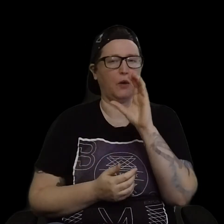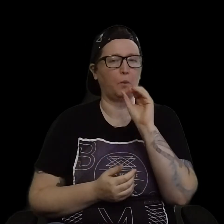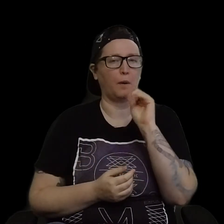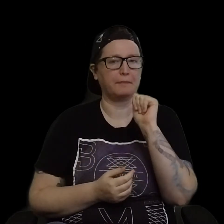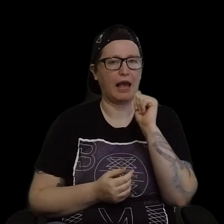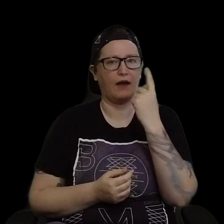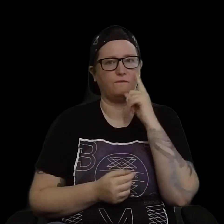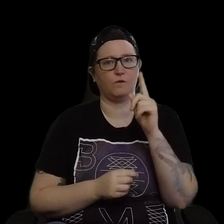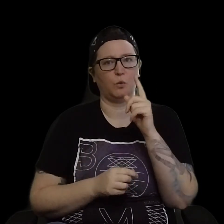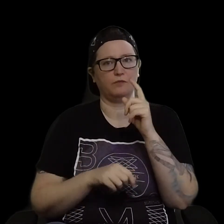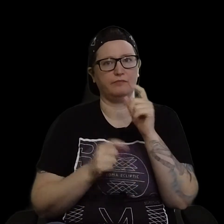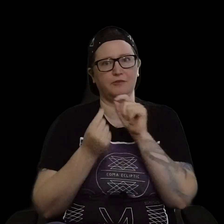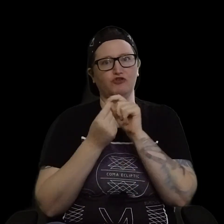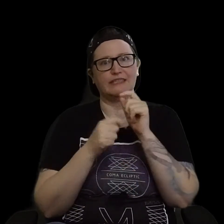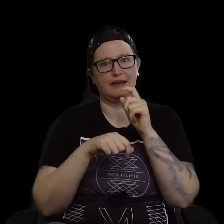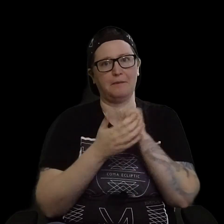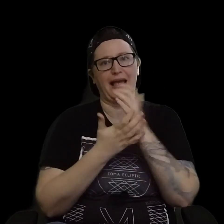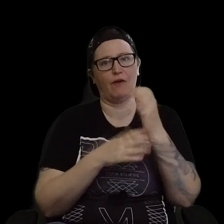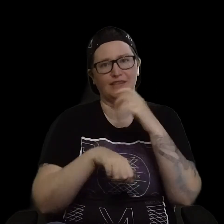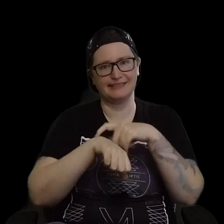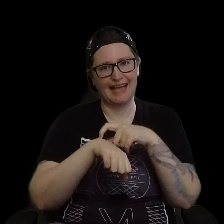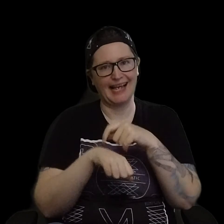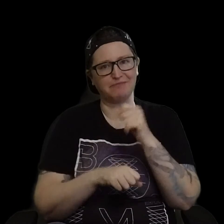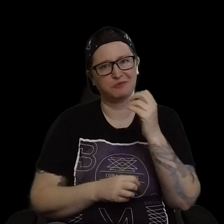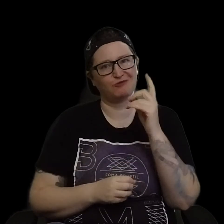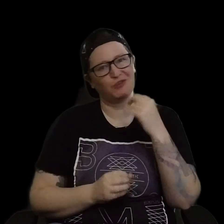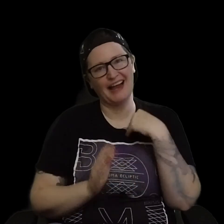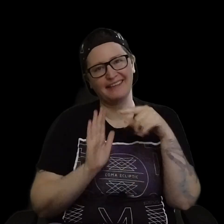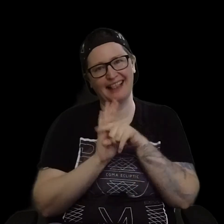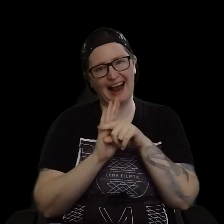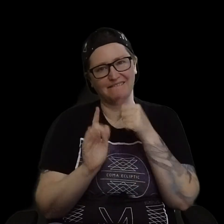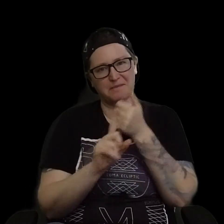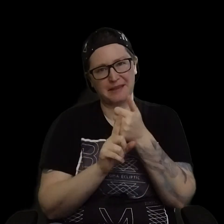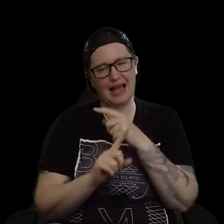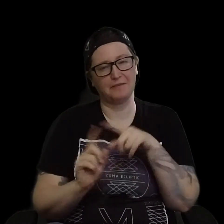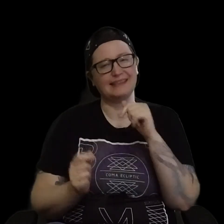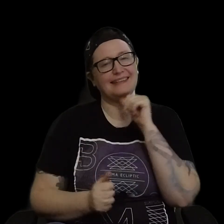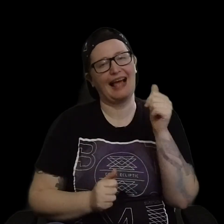kicked out and you'll kind of be almost like in a coma for a certain amount of time so it does have